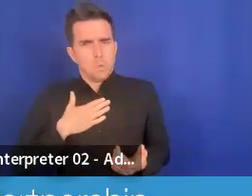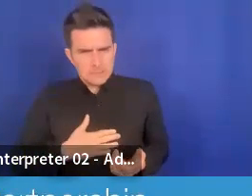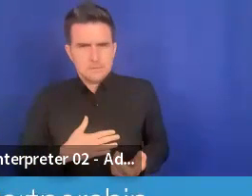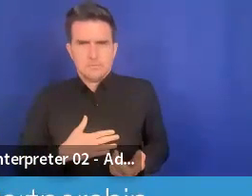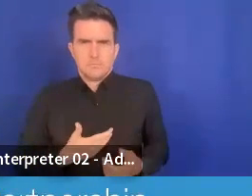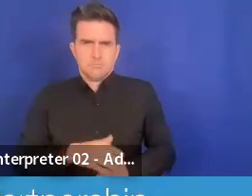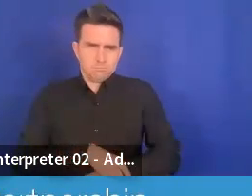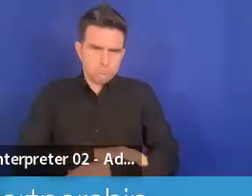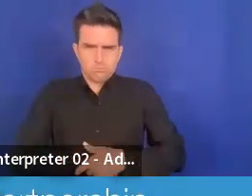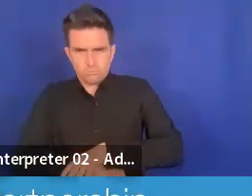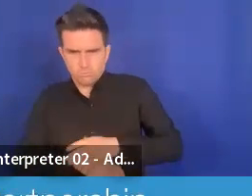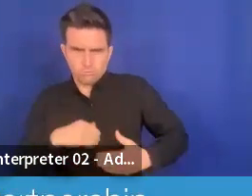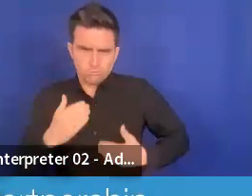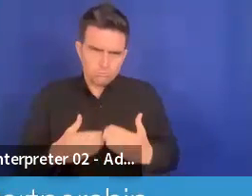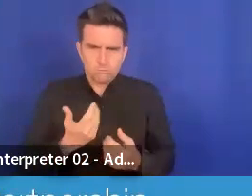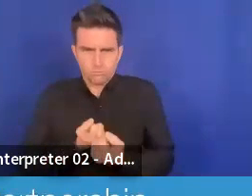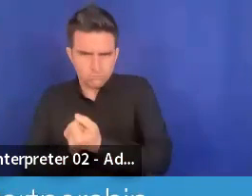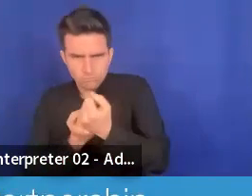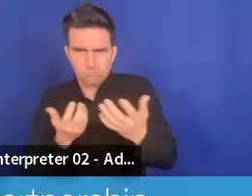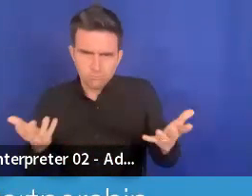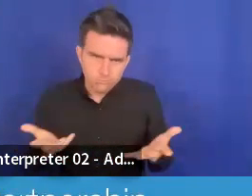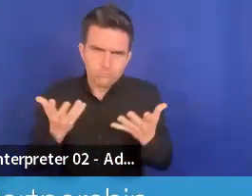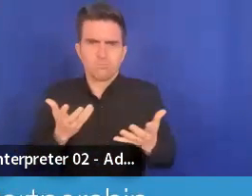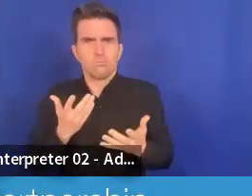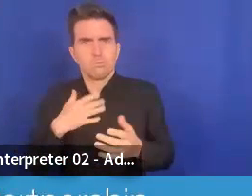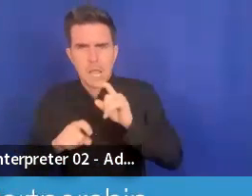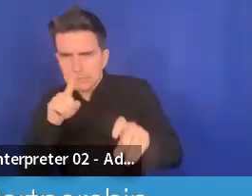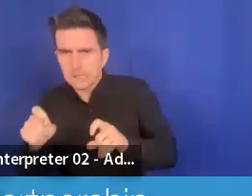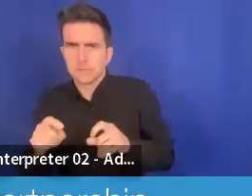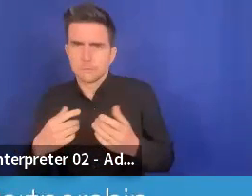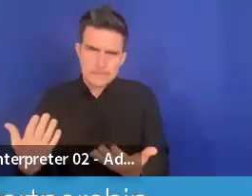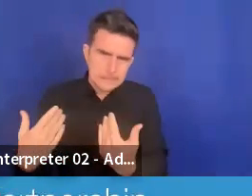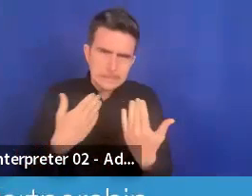because governments often are hesitant to make commitments, but I don't know if you